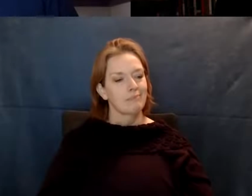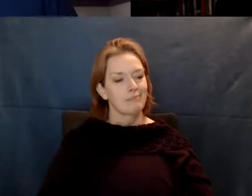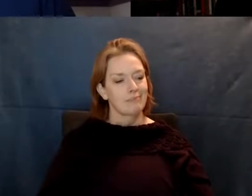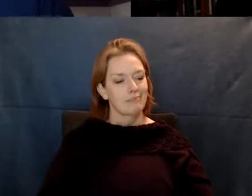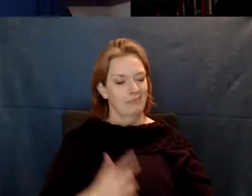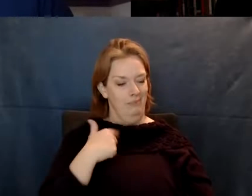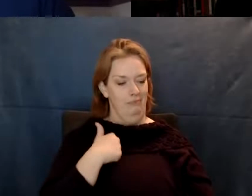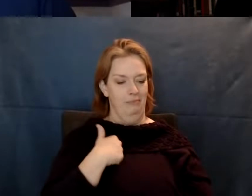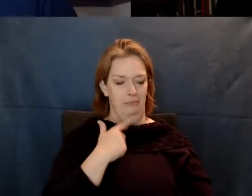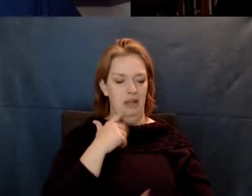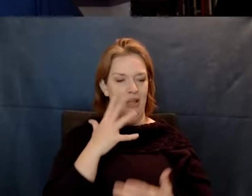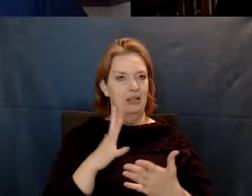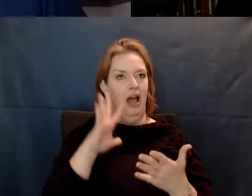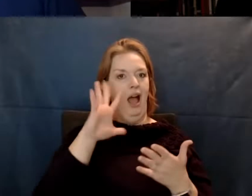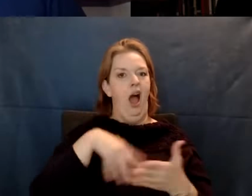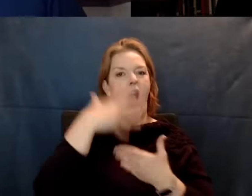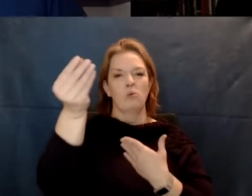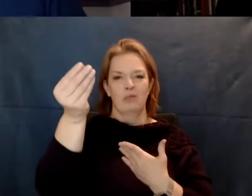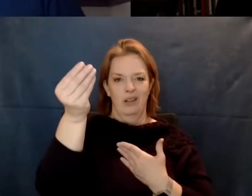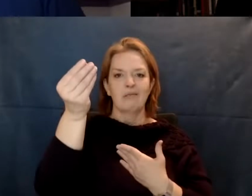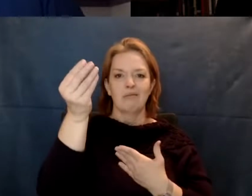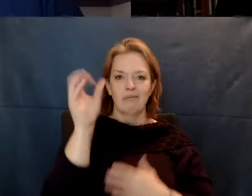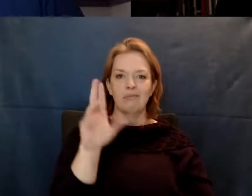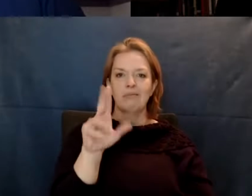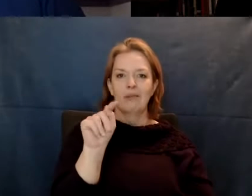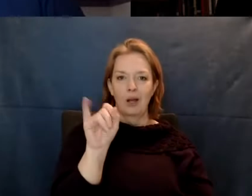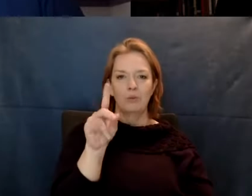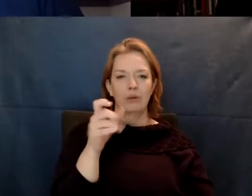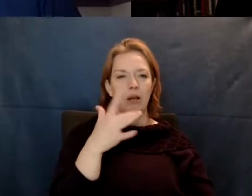I do a lot of writing out in the woods.